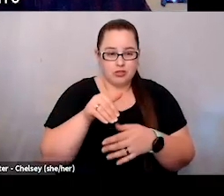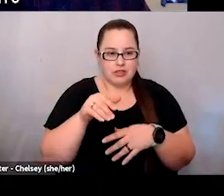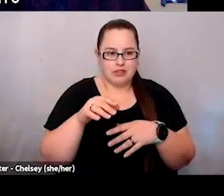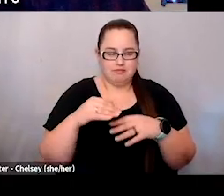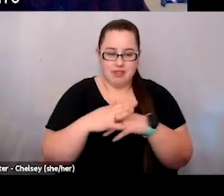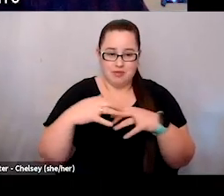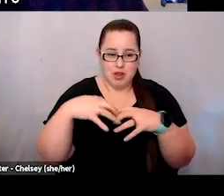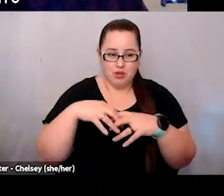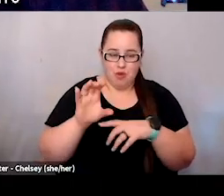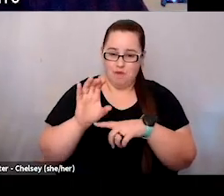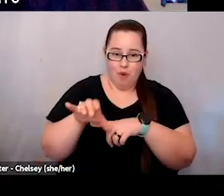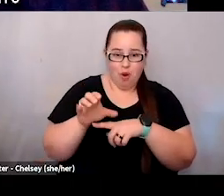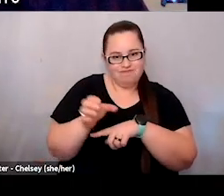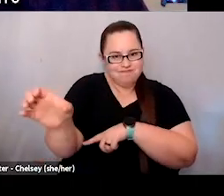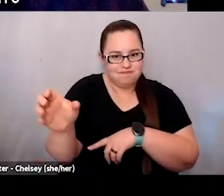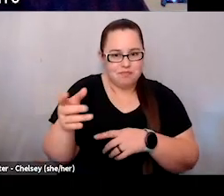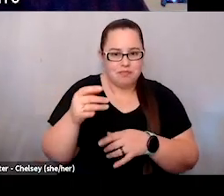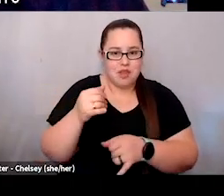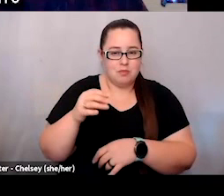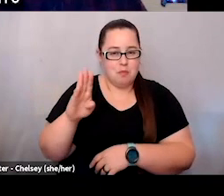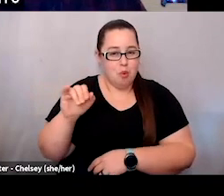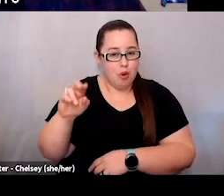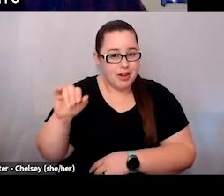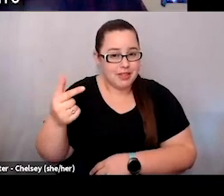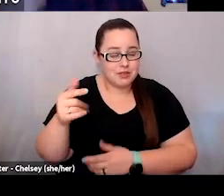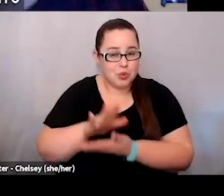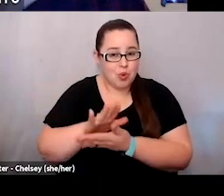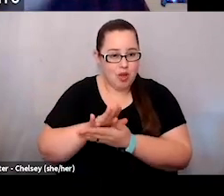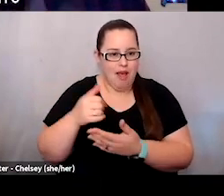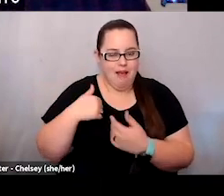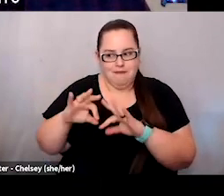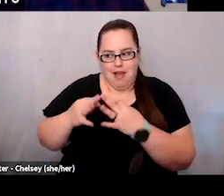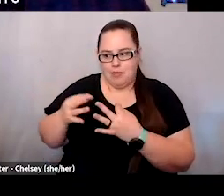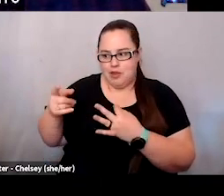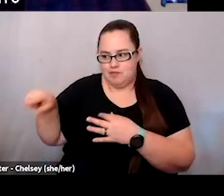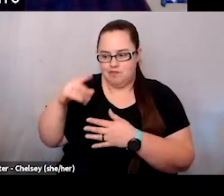were forced into these boarding schools. I have family members that were forced into